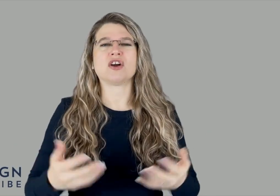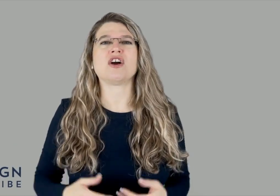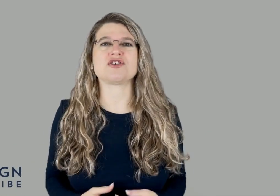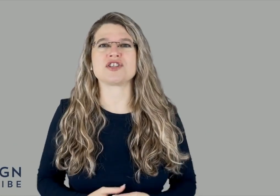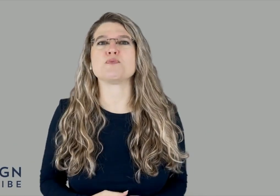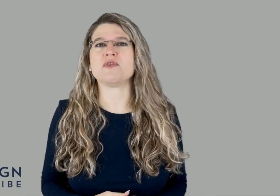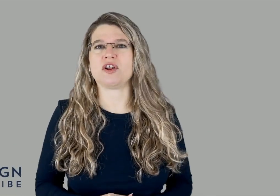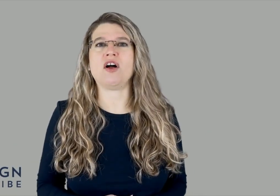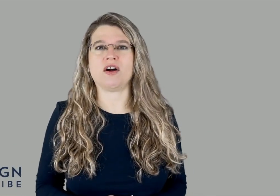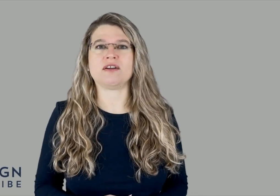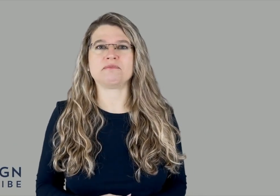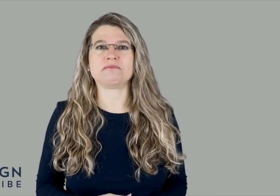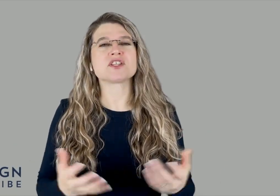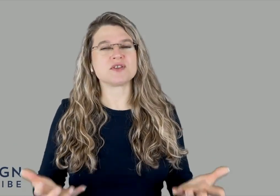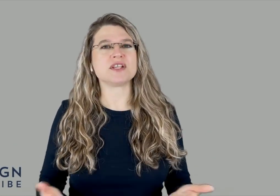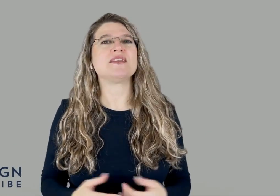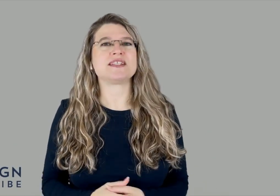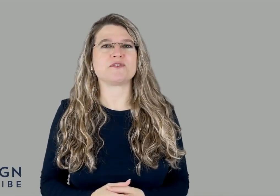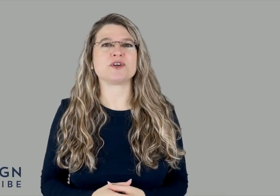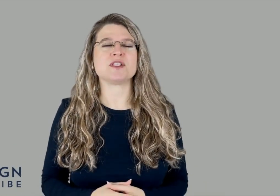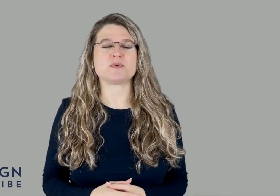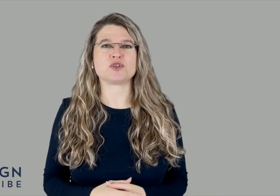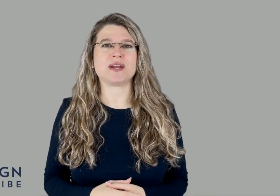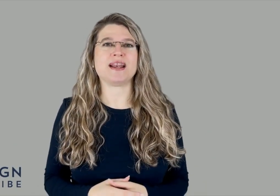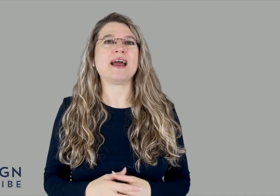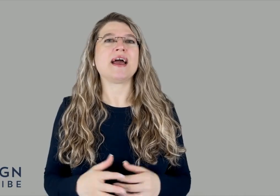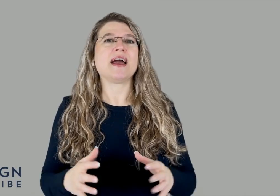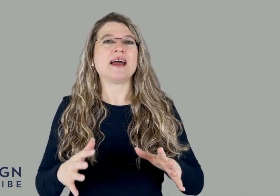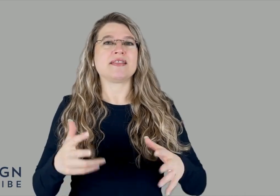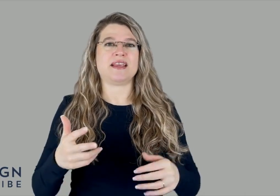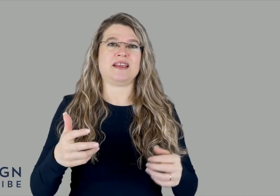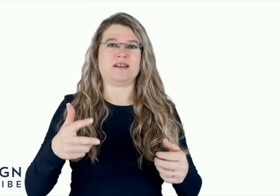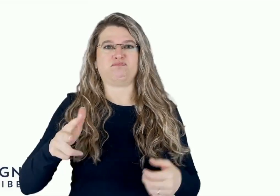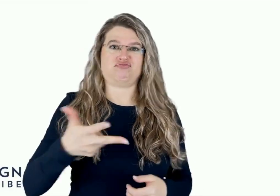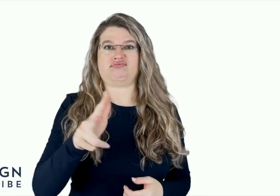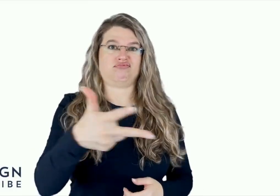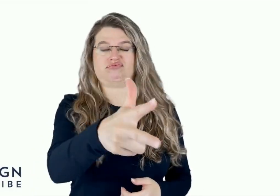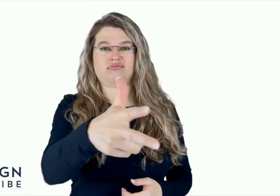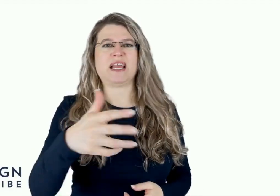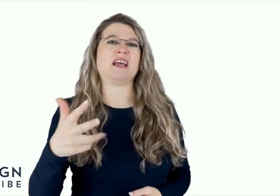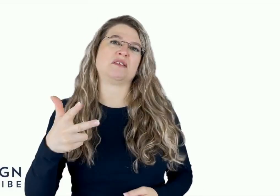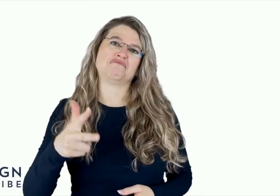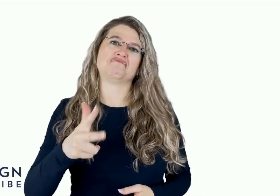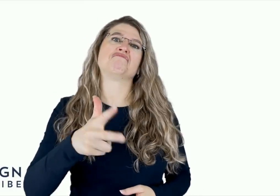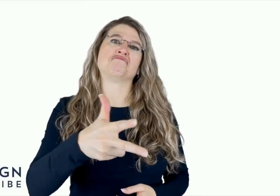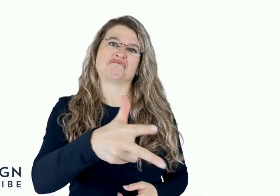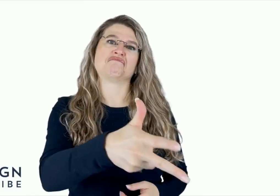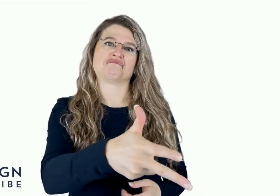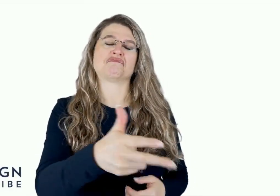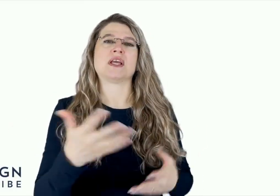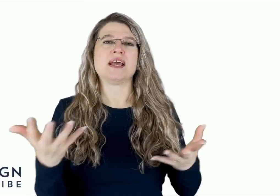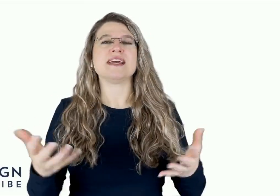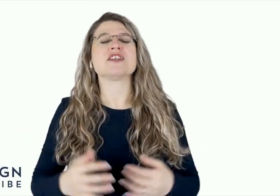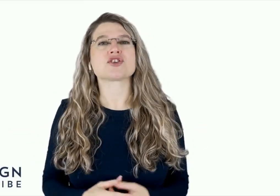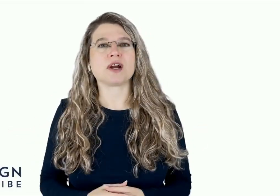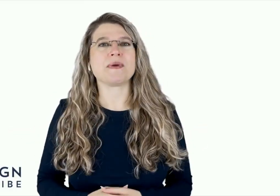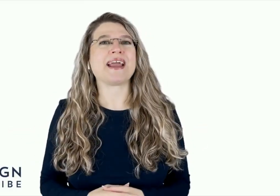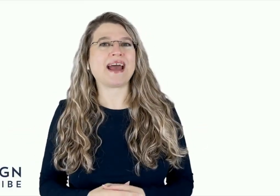cars just moving along. So you see the difference between the and in describing